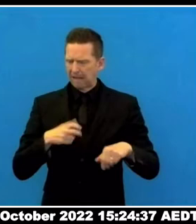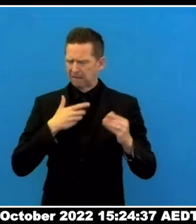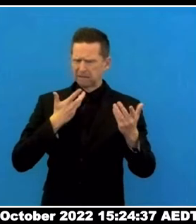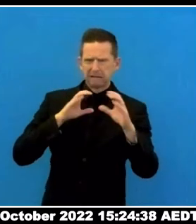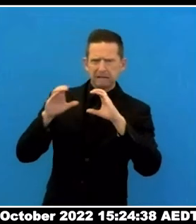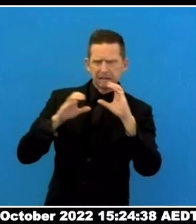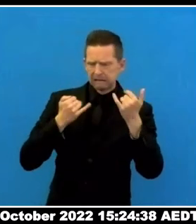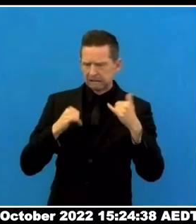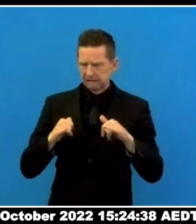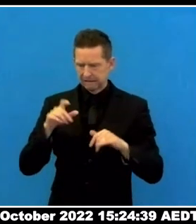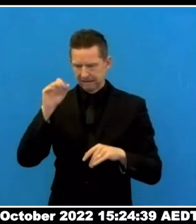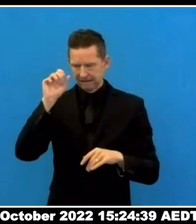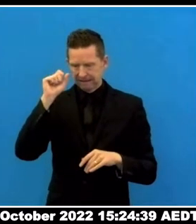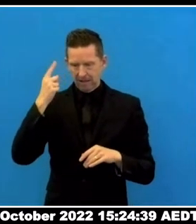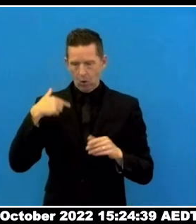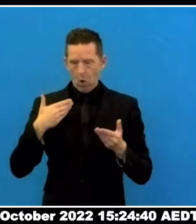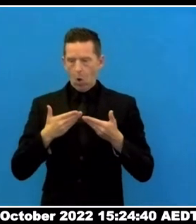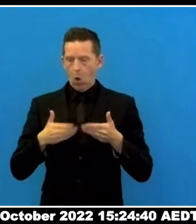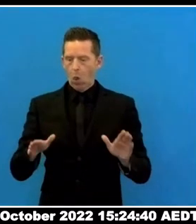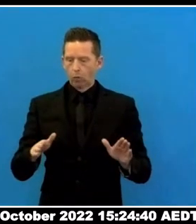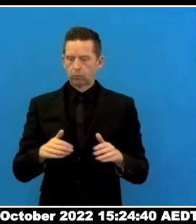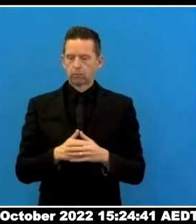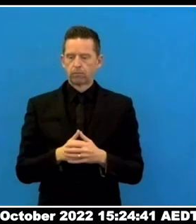Instead, he put us to school and then through that we struggle